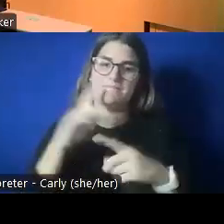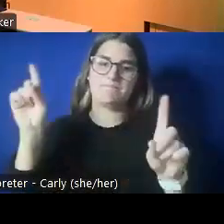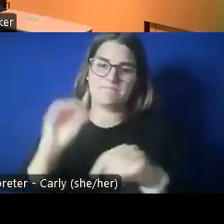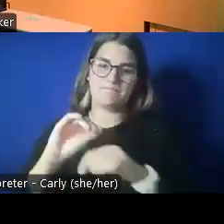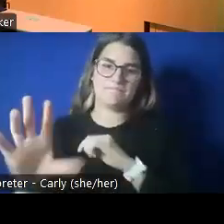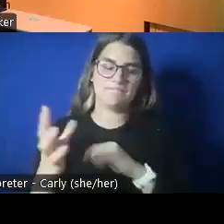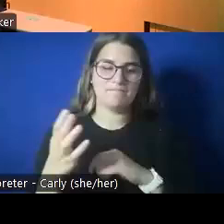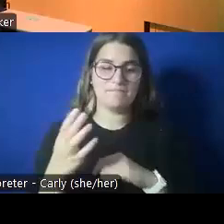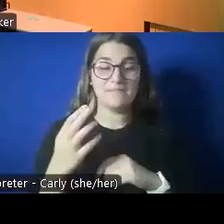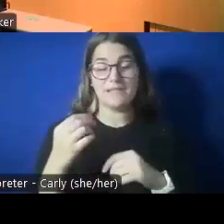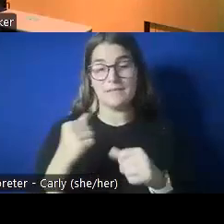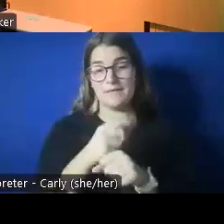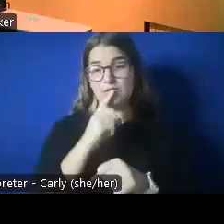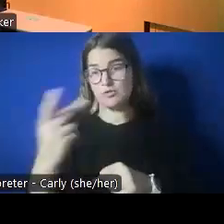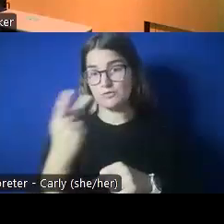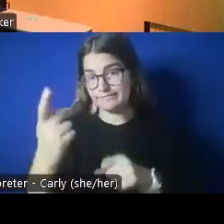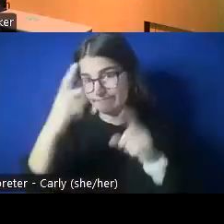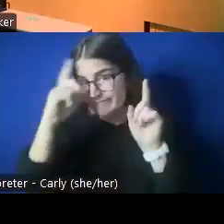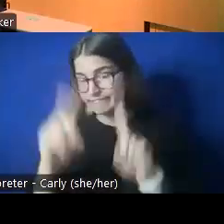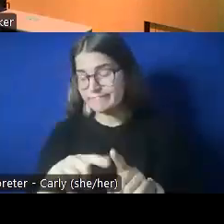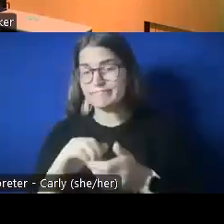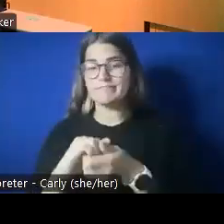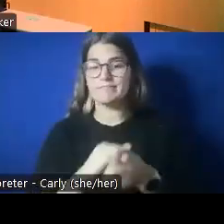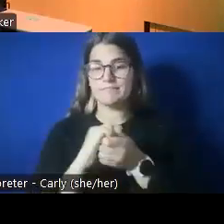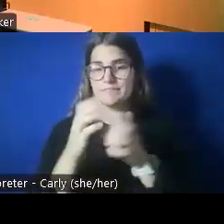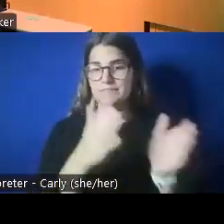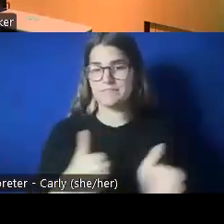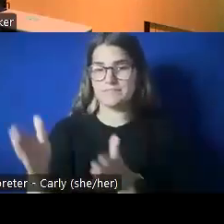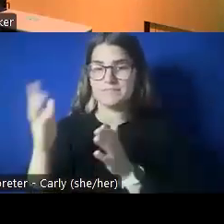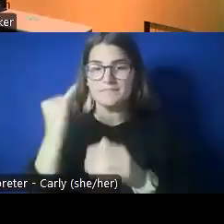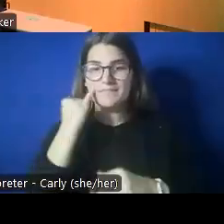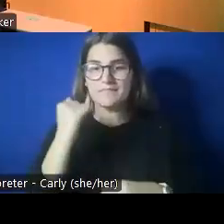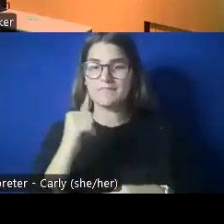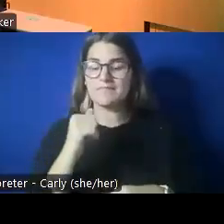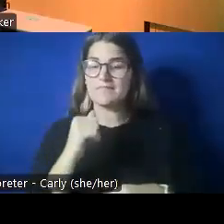up with a collaborative plan of like what that could look like if if it's not if it's now or